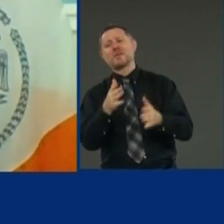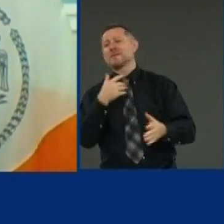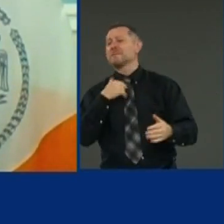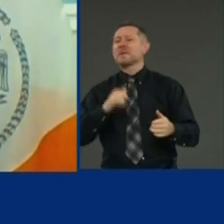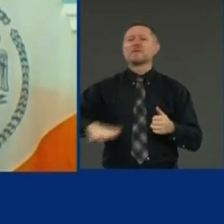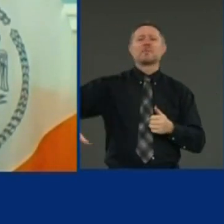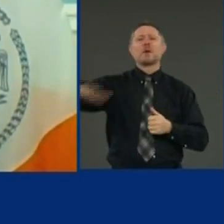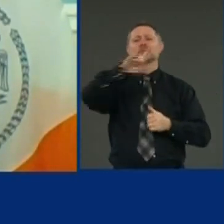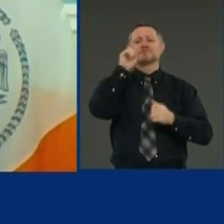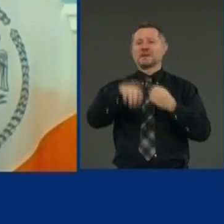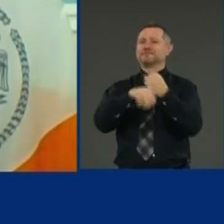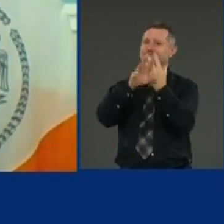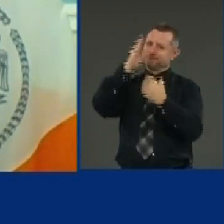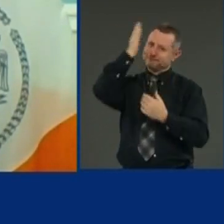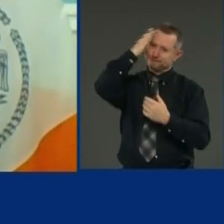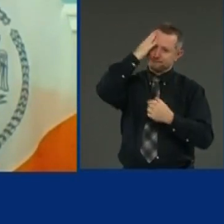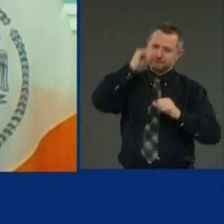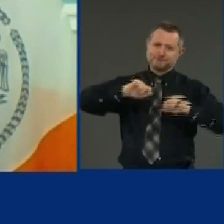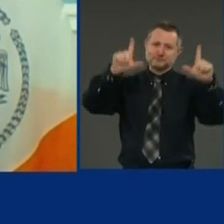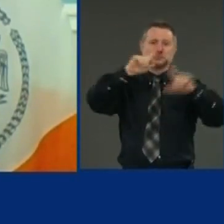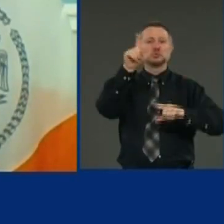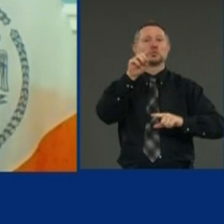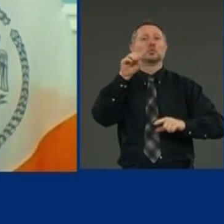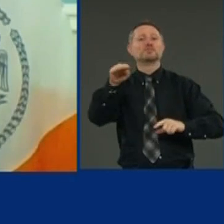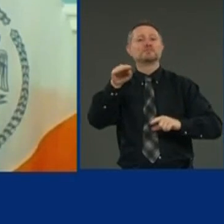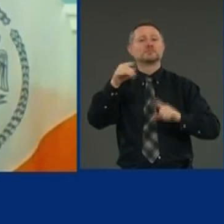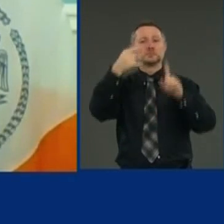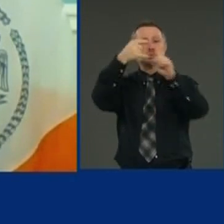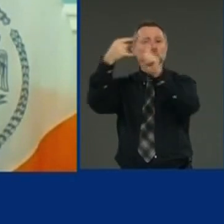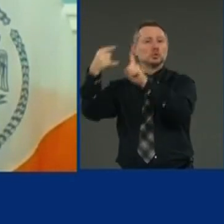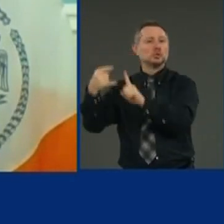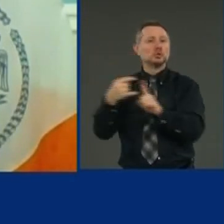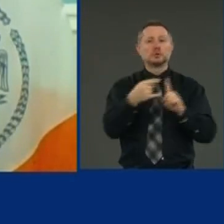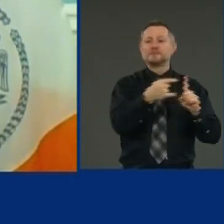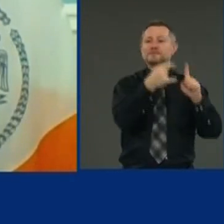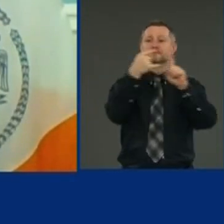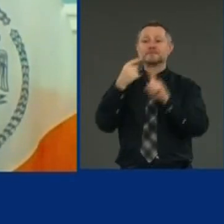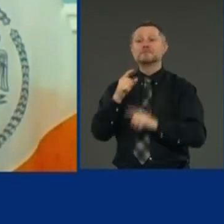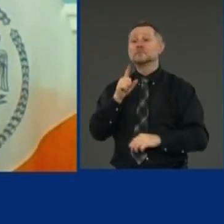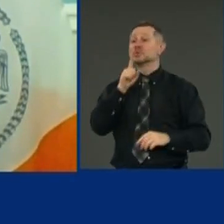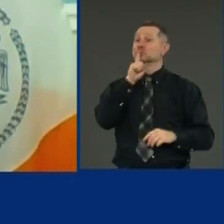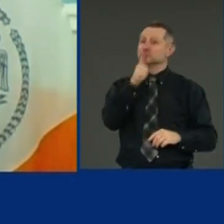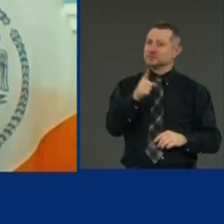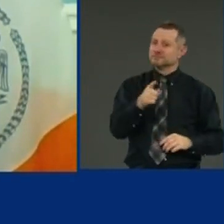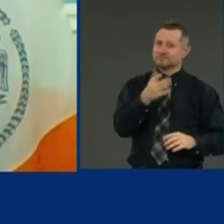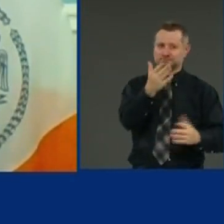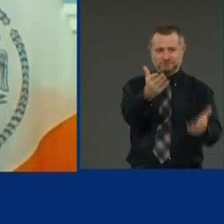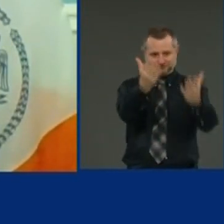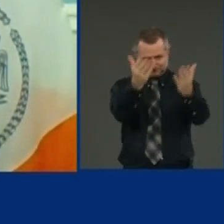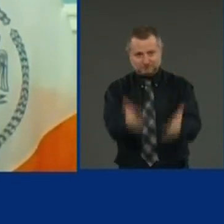GOOD, AND IT'S GOOD TO BE WITH HIM IN THIS NEW WAY WHERE EVERYONE IS VIRTUAL AND EVERYONE